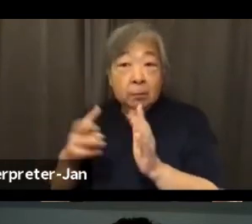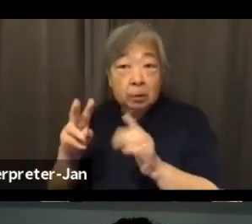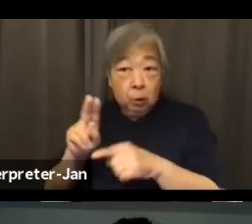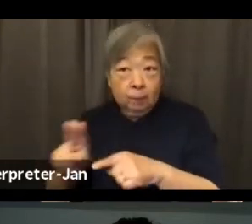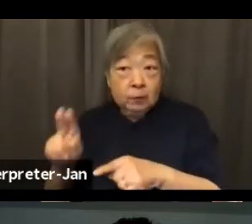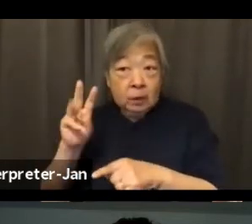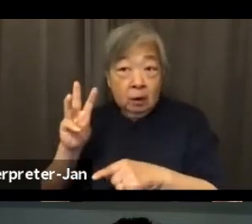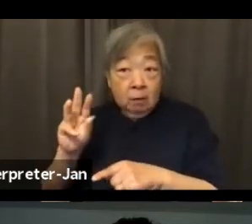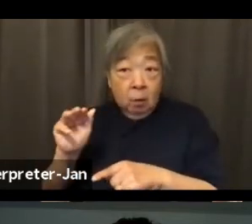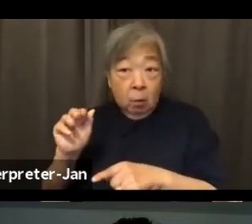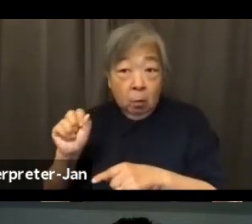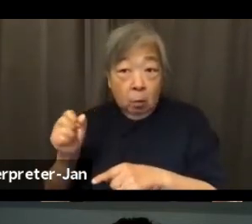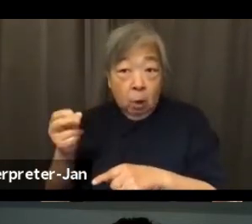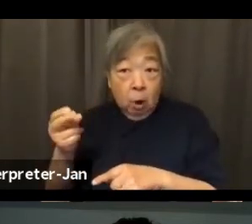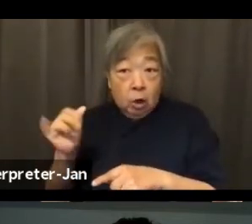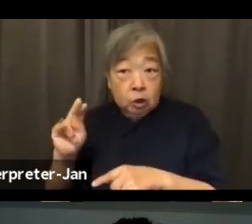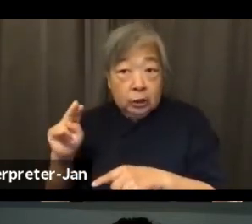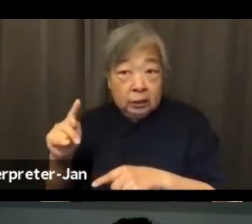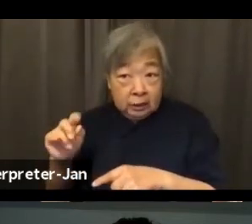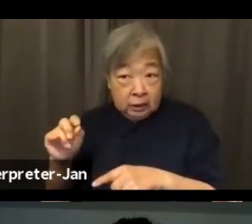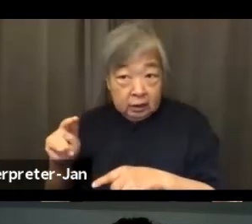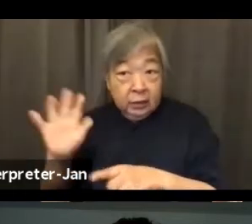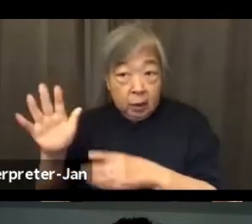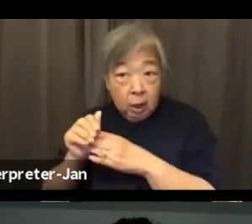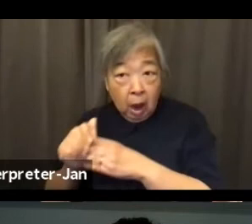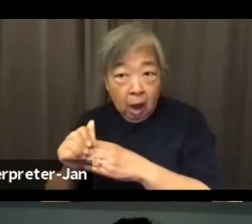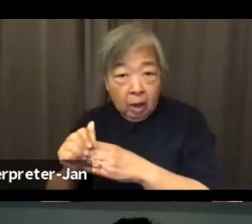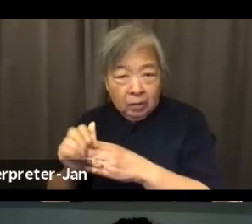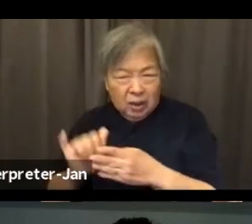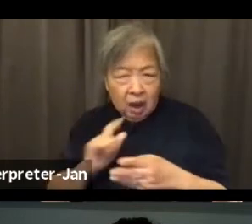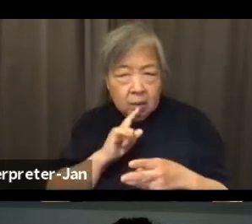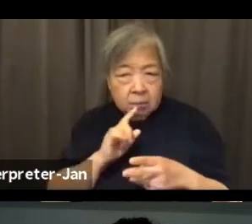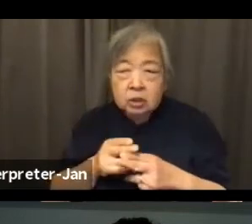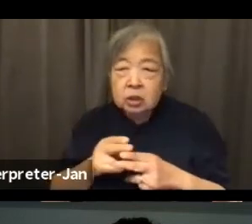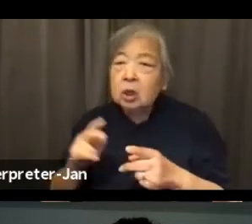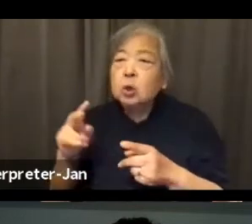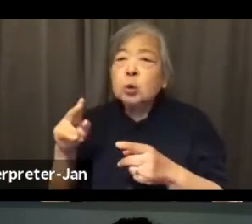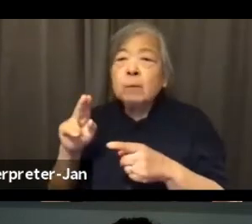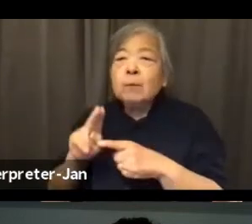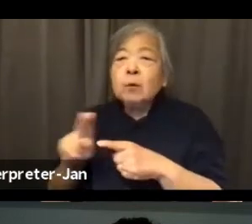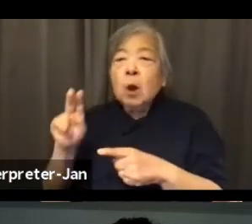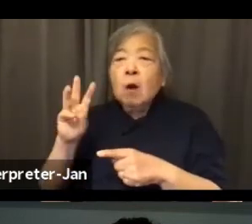I included, that really delve deeper.